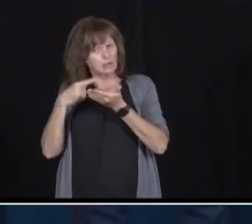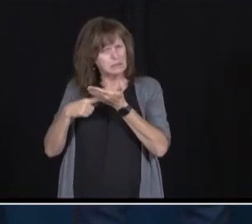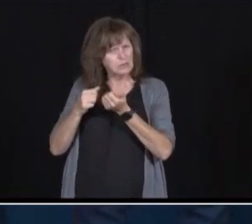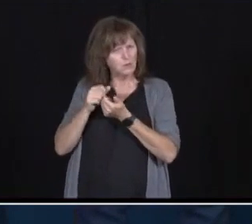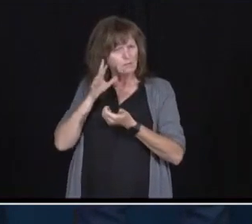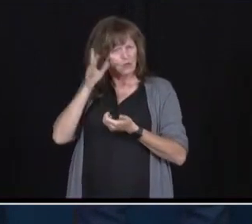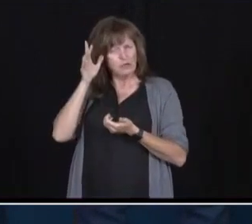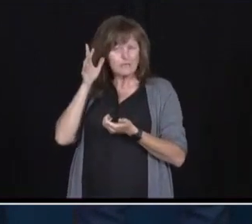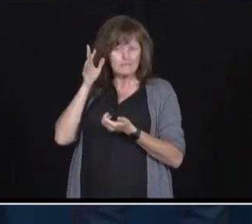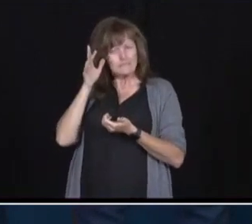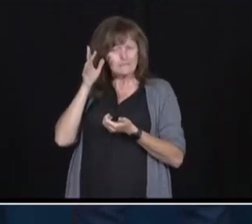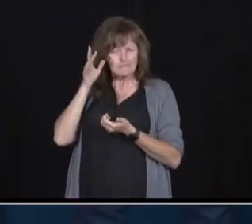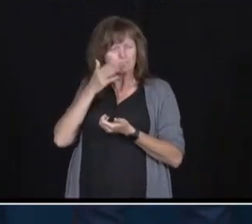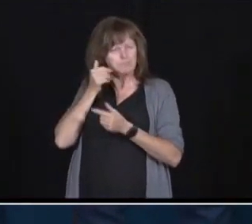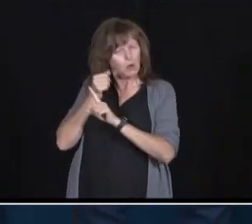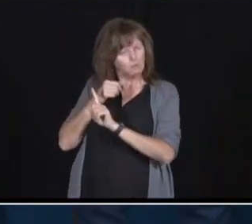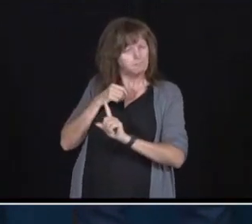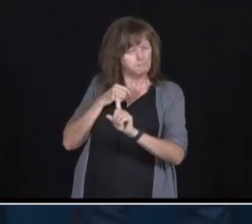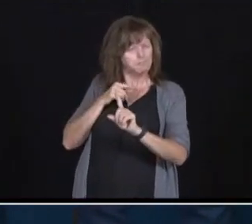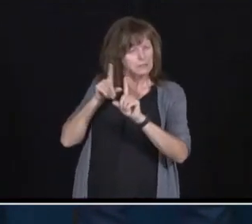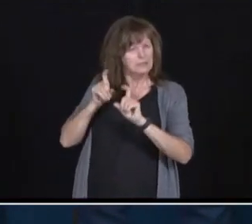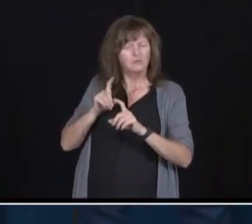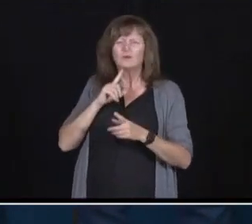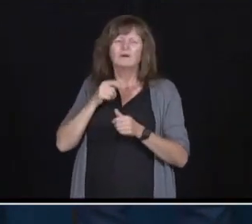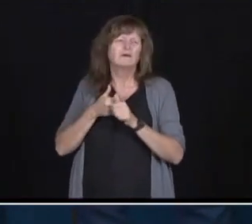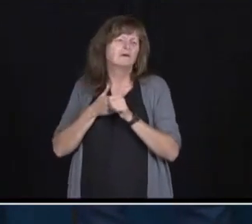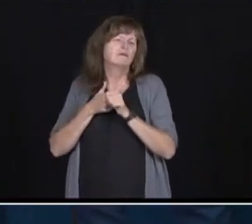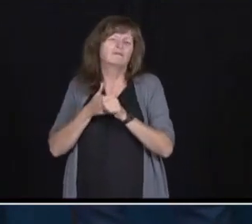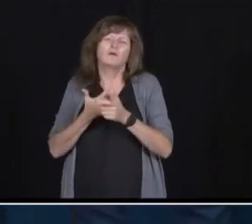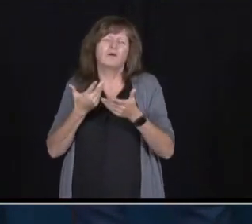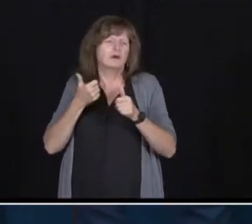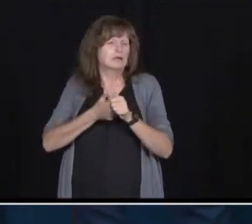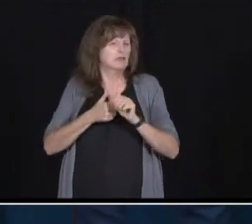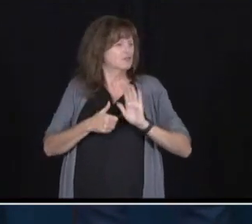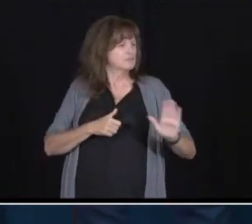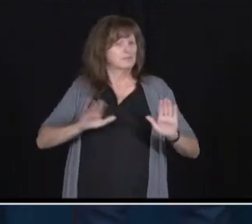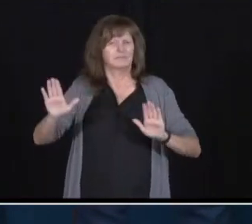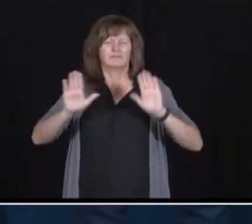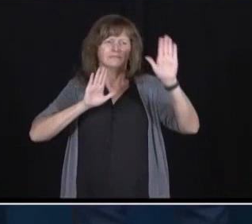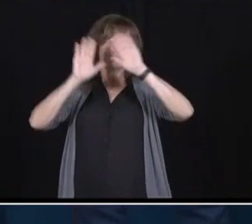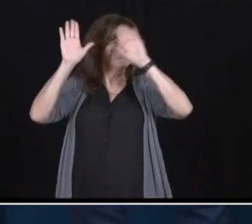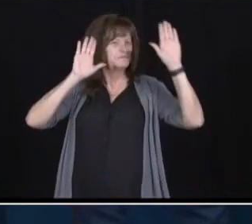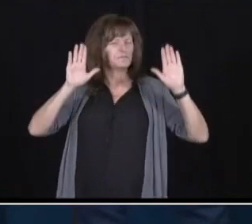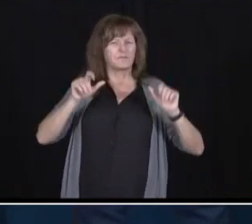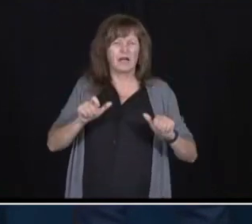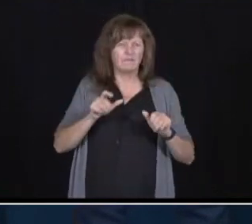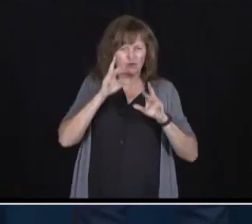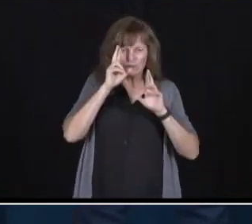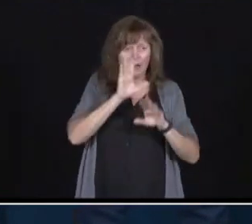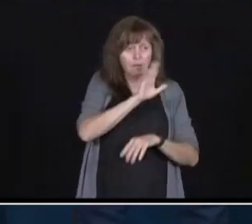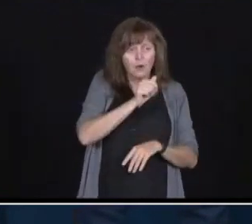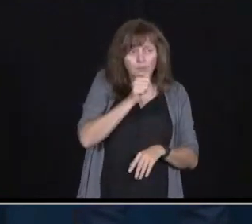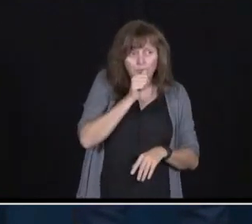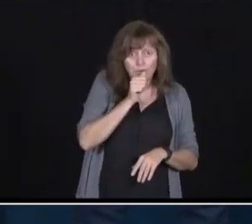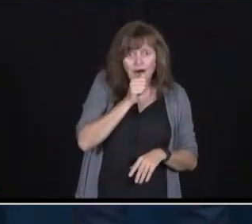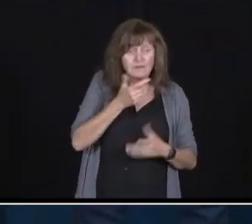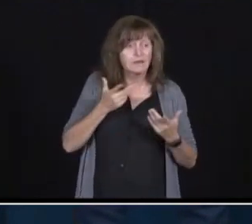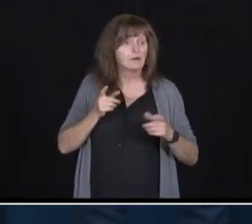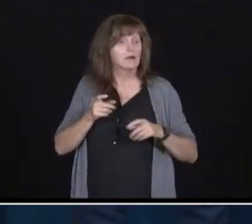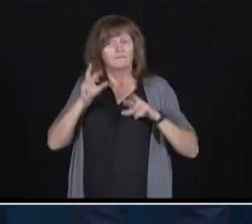If it is really in the midst of COVID-19, than a public health nurse in consultation with local medical officer of health may decide you has a